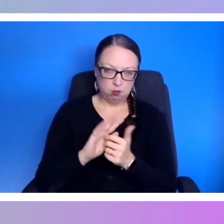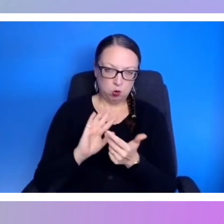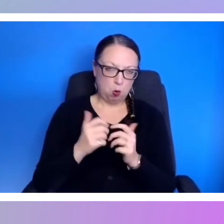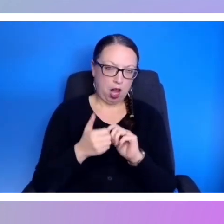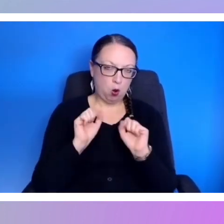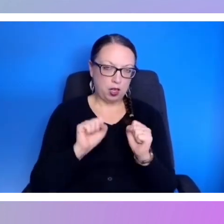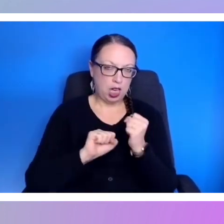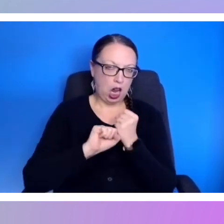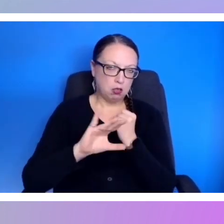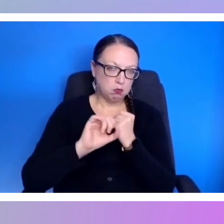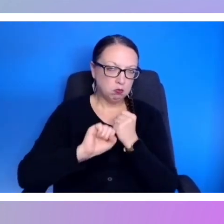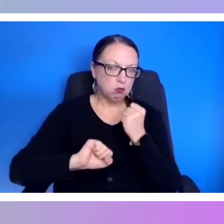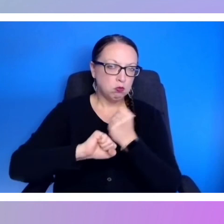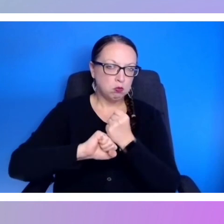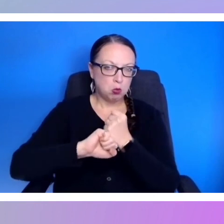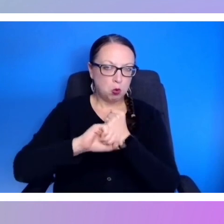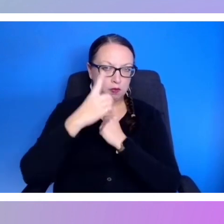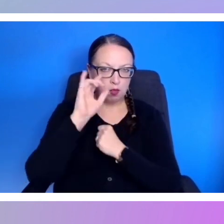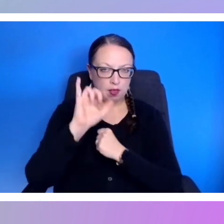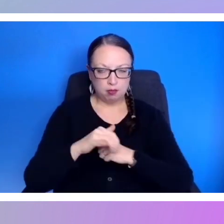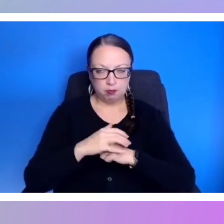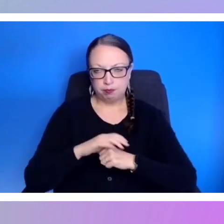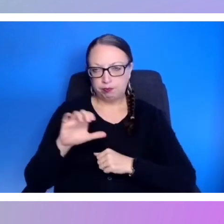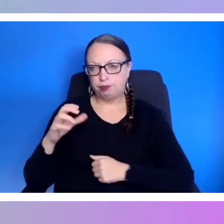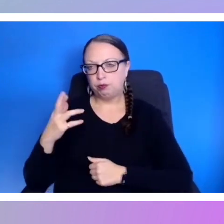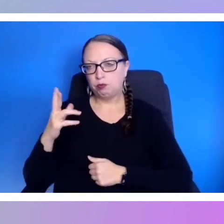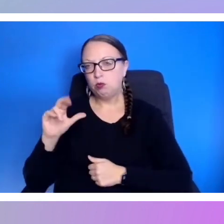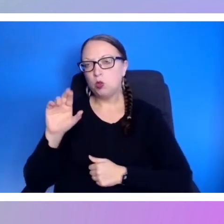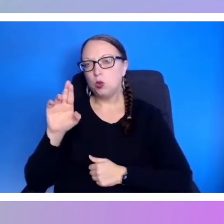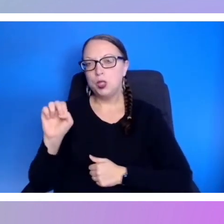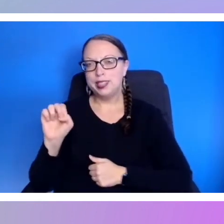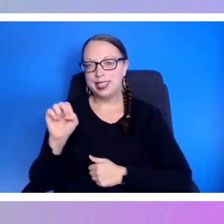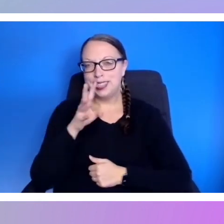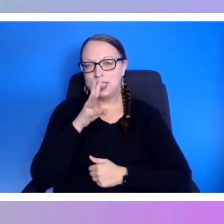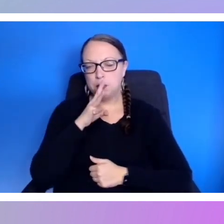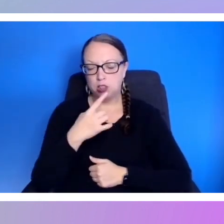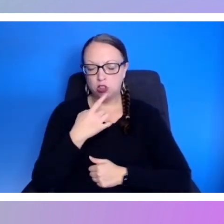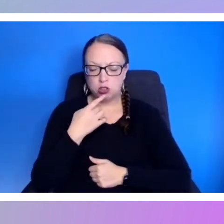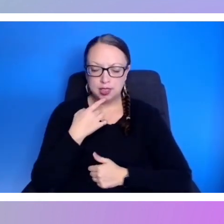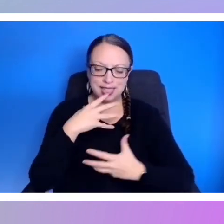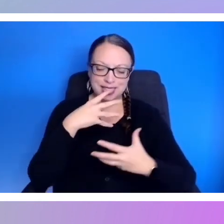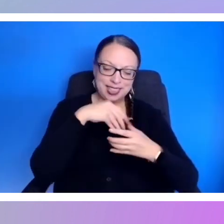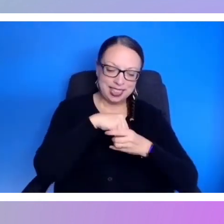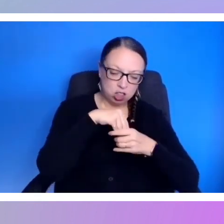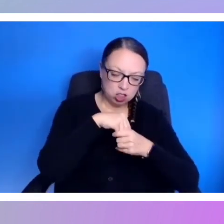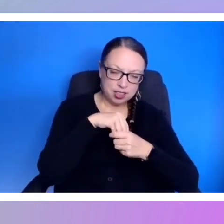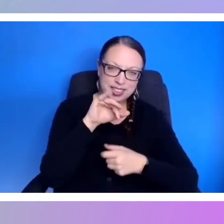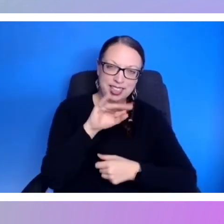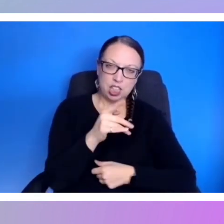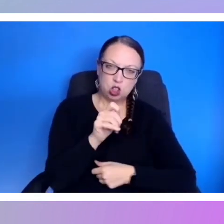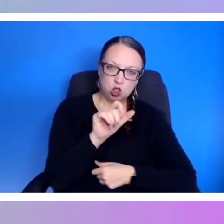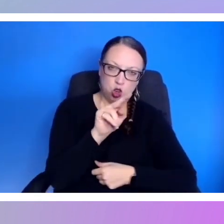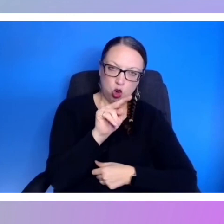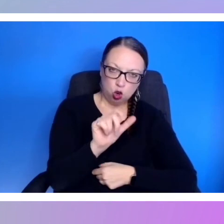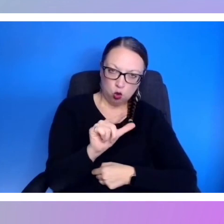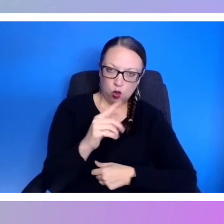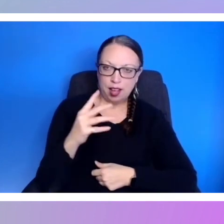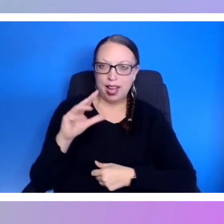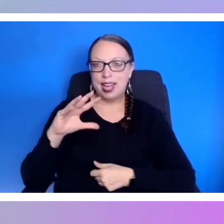A couple of things there to pick up on, one internal versus external testing some organizations have gone down the path